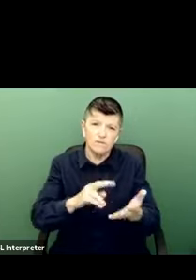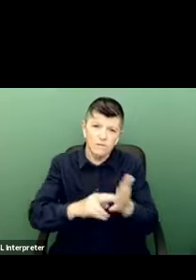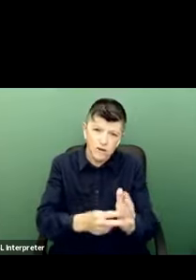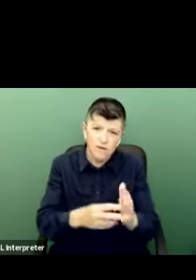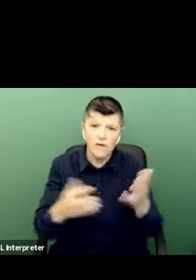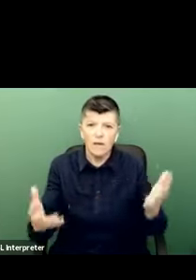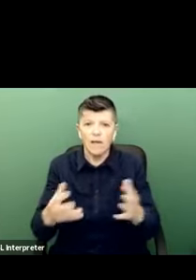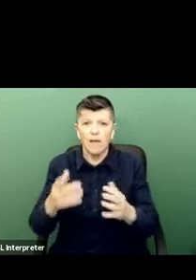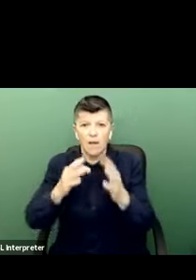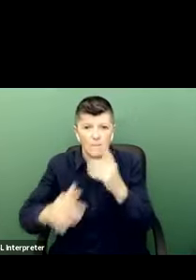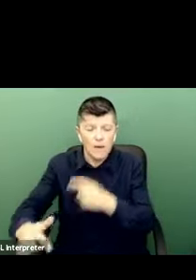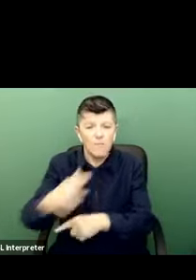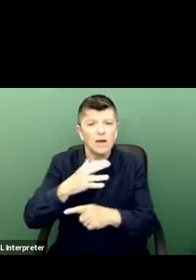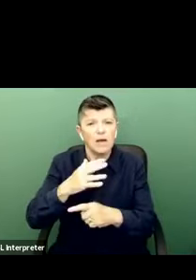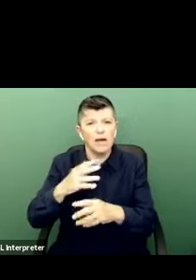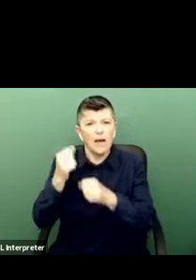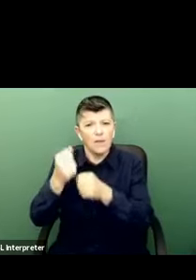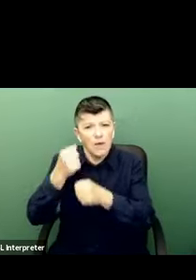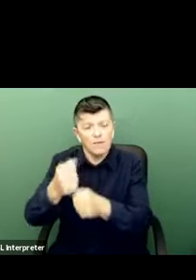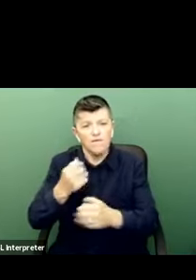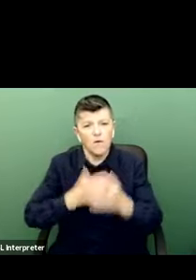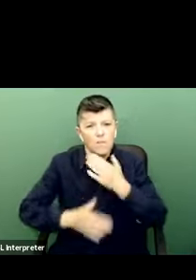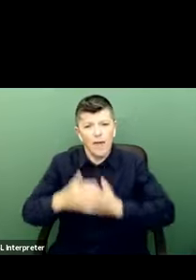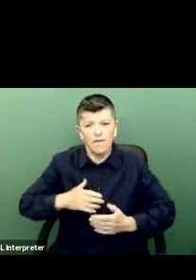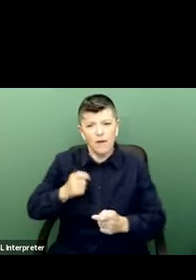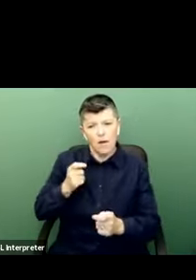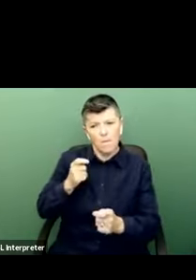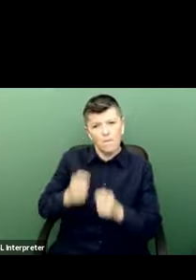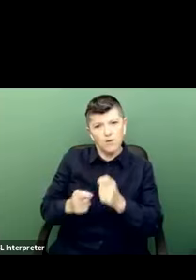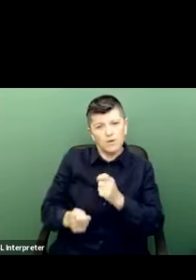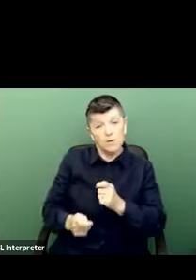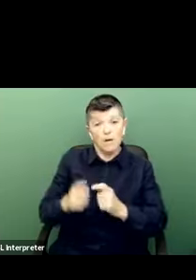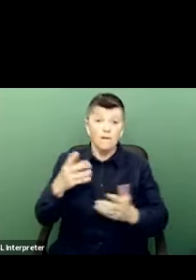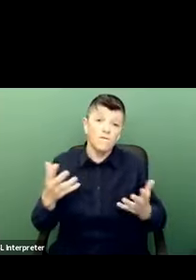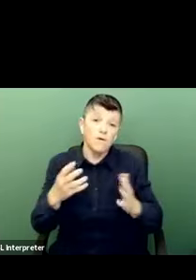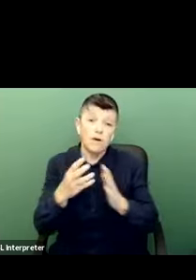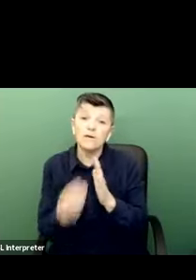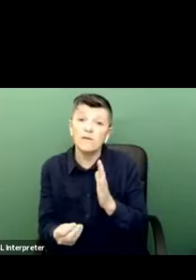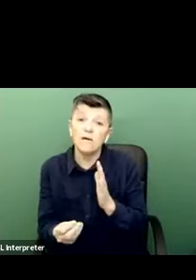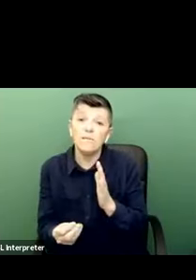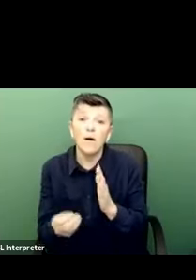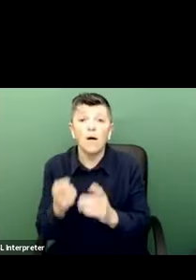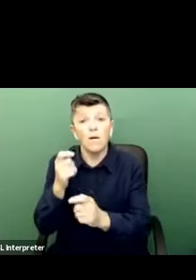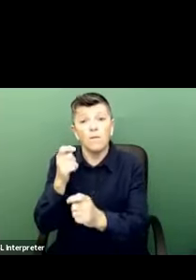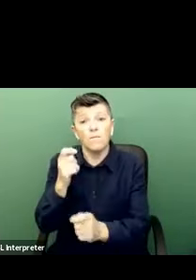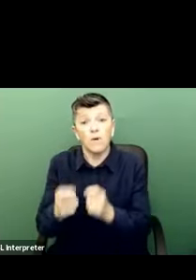rights were not as with Bentham true of law but in